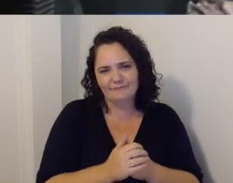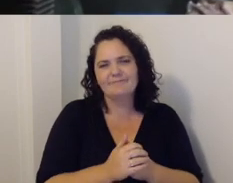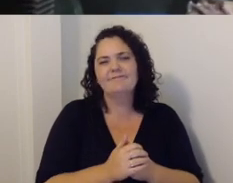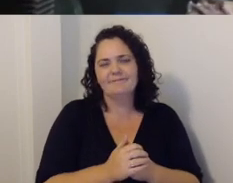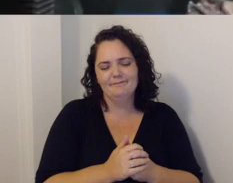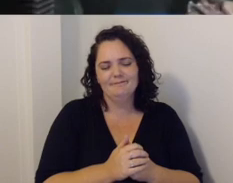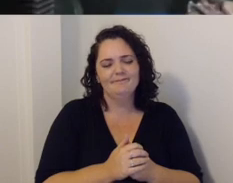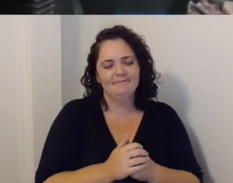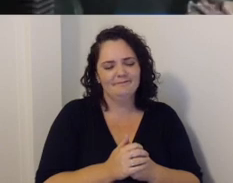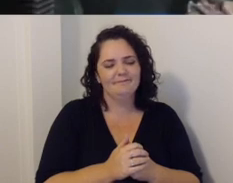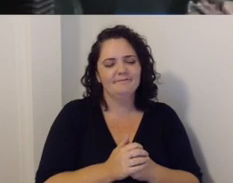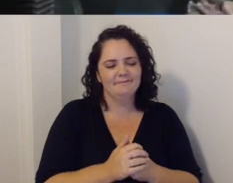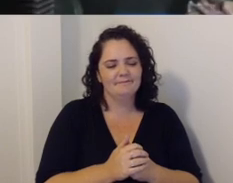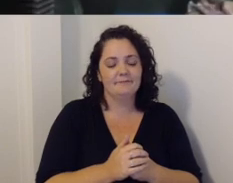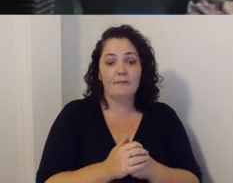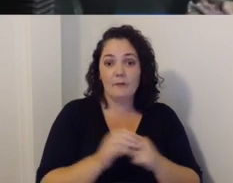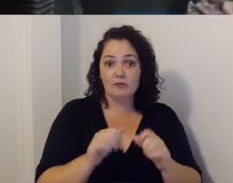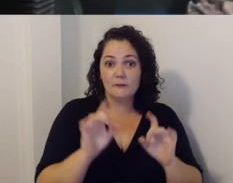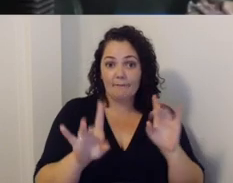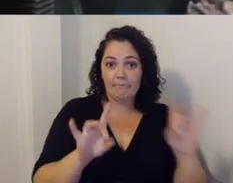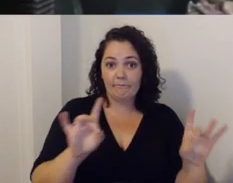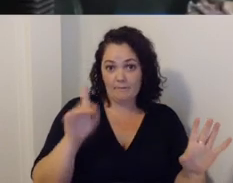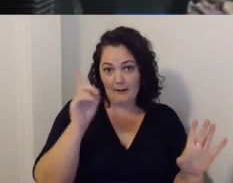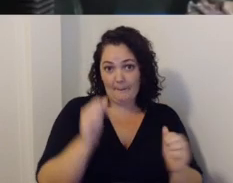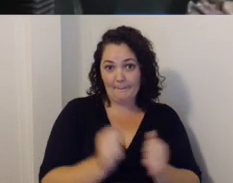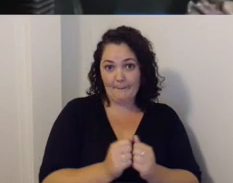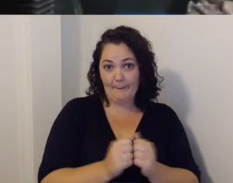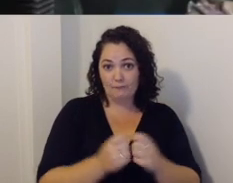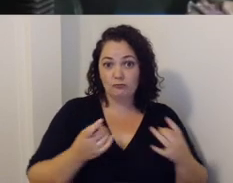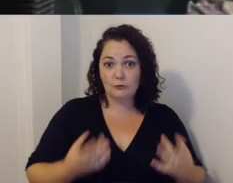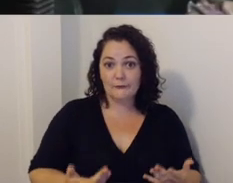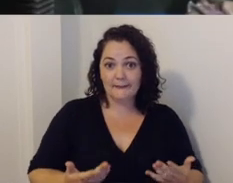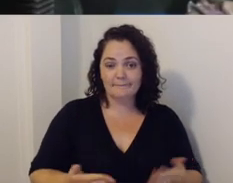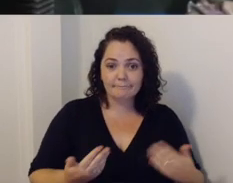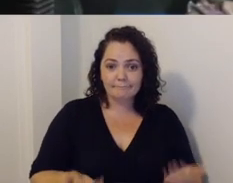alright so let's get started get your paper set up whatever size you have, if you have some dry